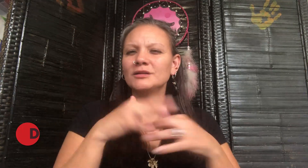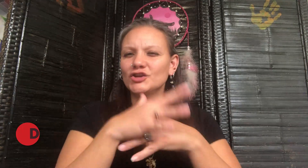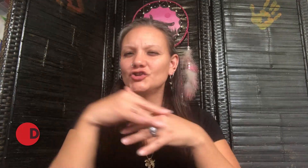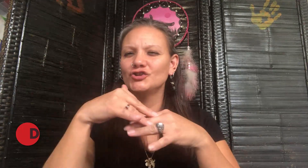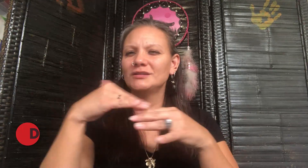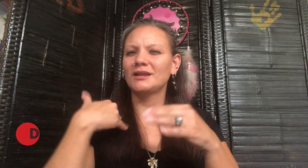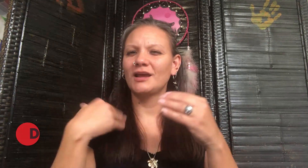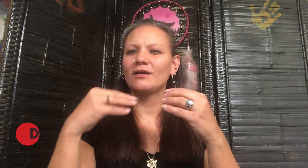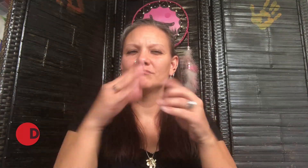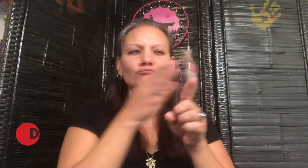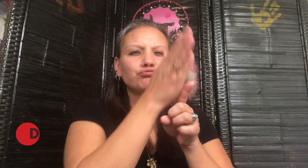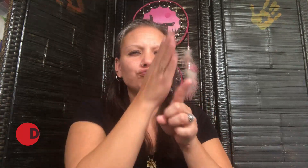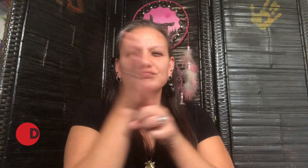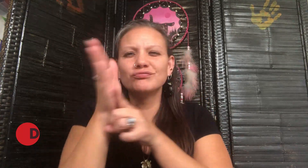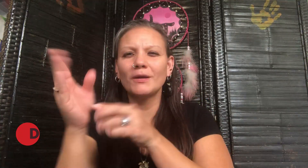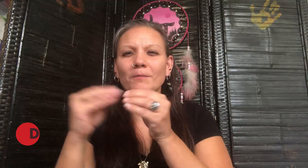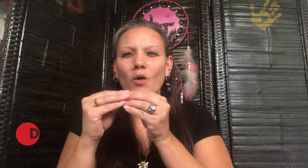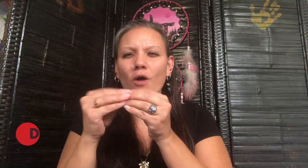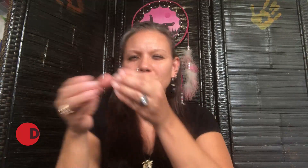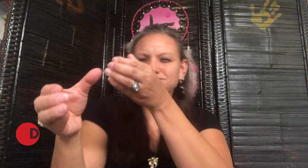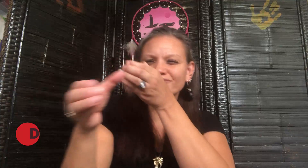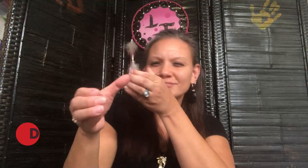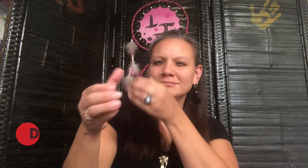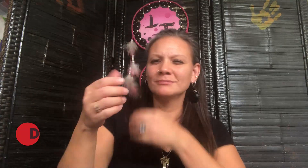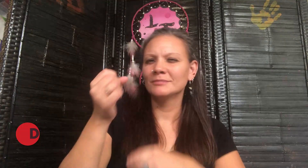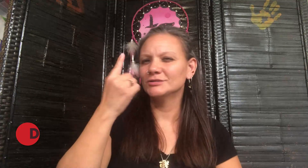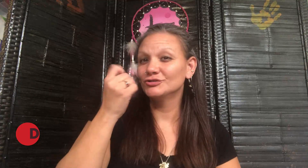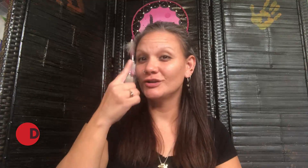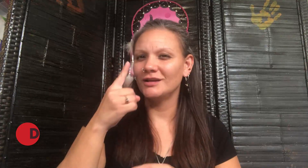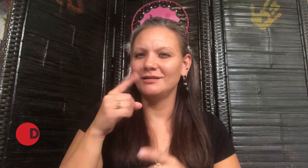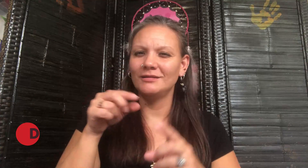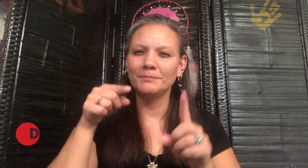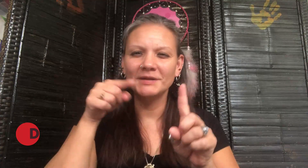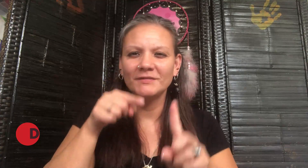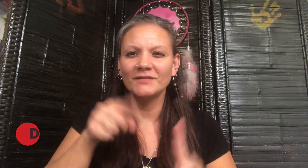Indigenous areas for increased knowledge and understanding on